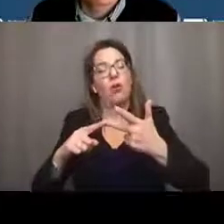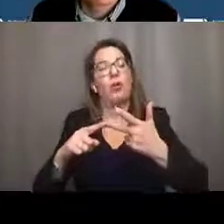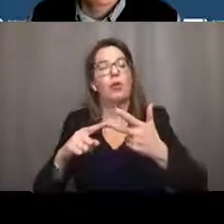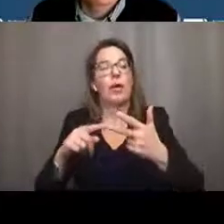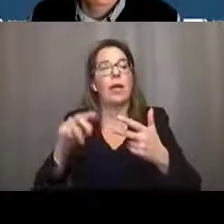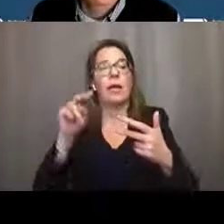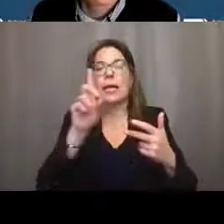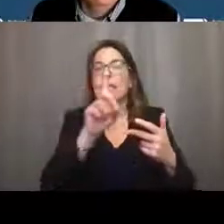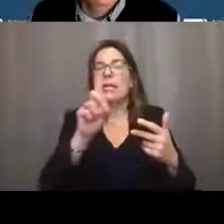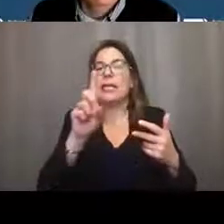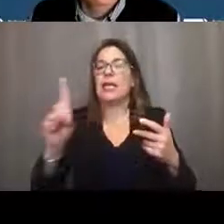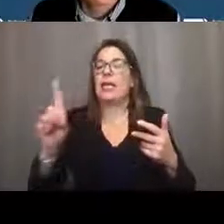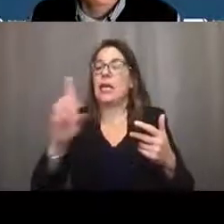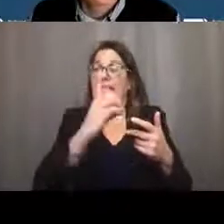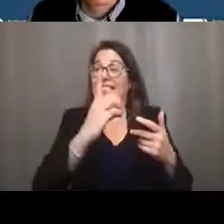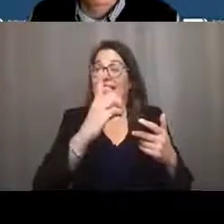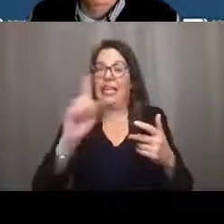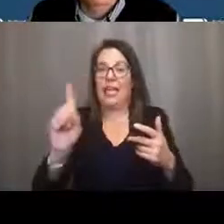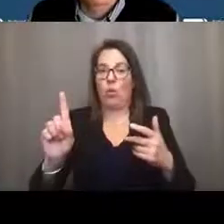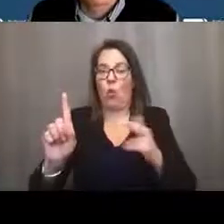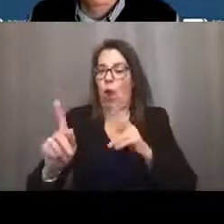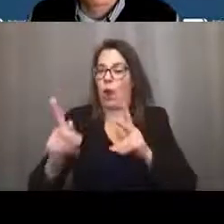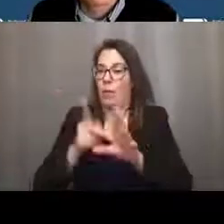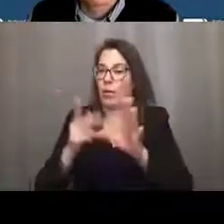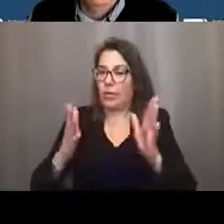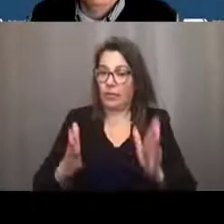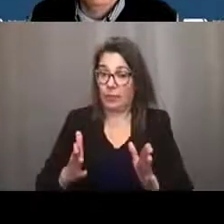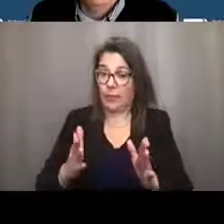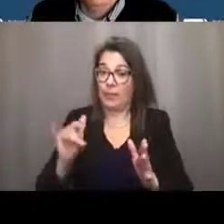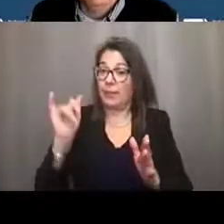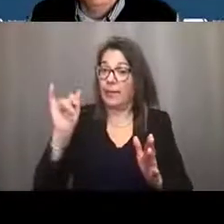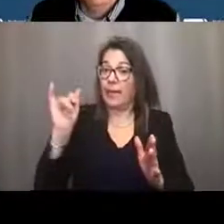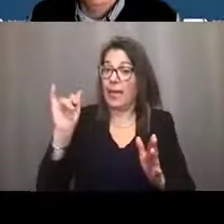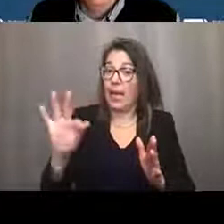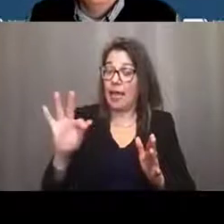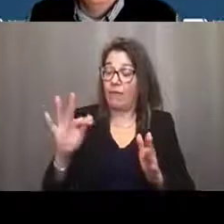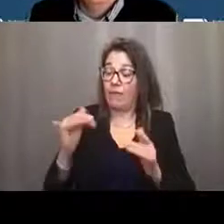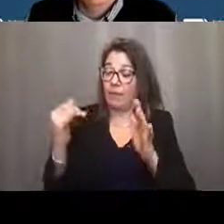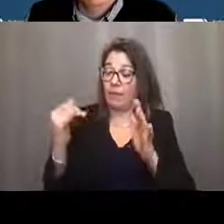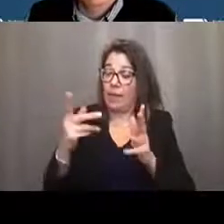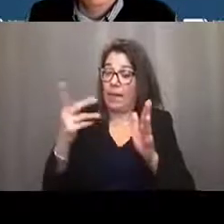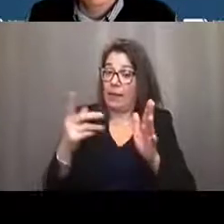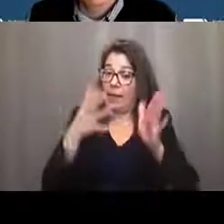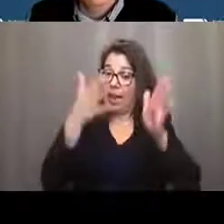they're going to ask that if an individual's primary affiliation